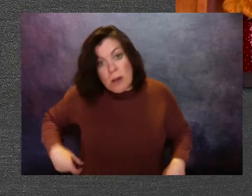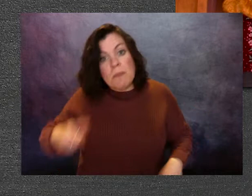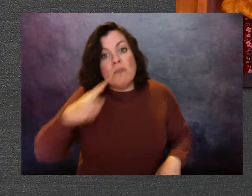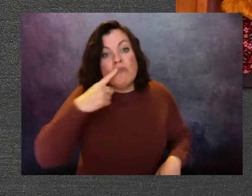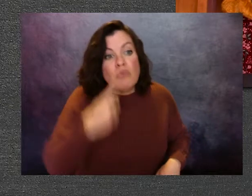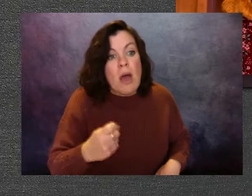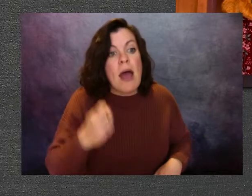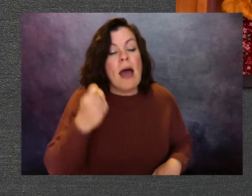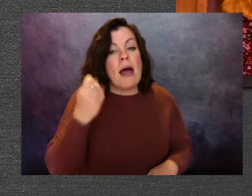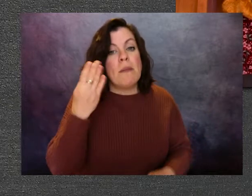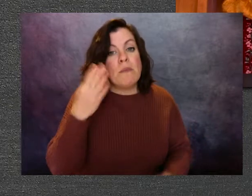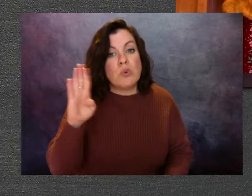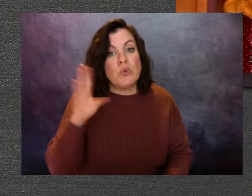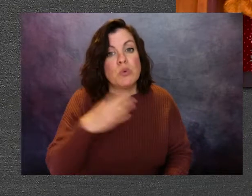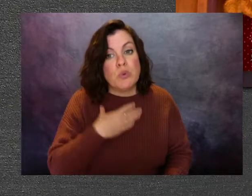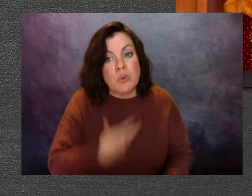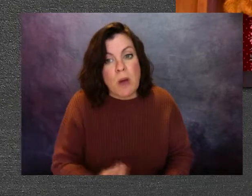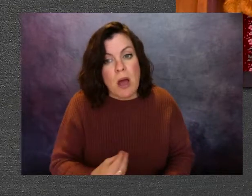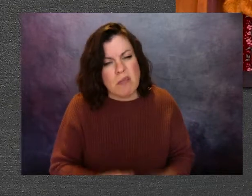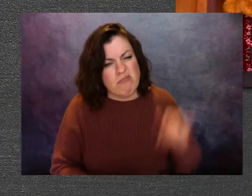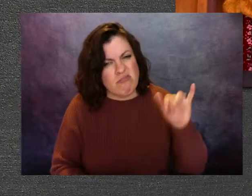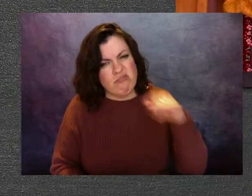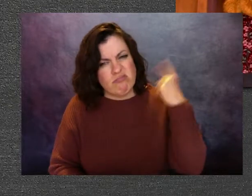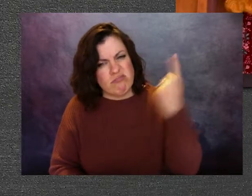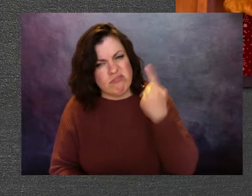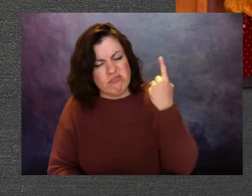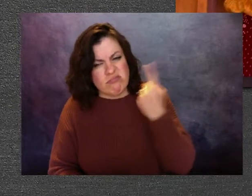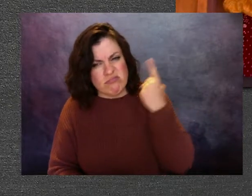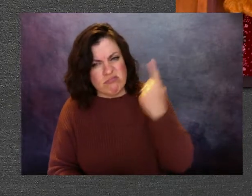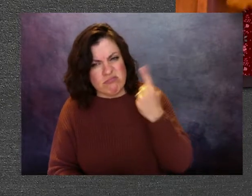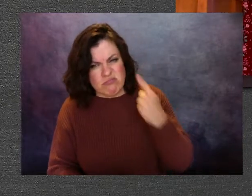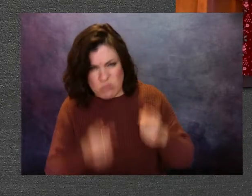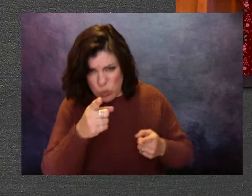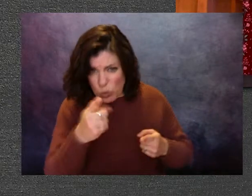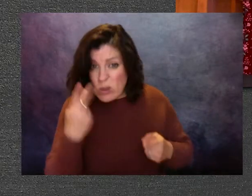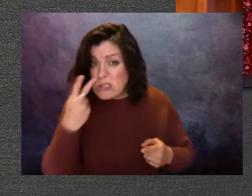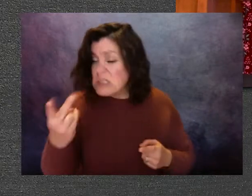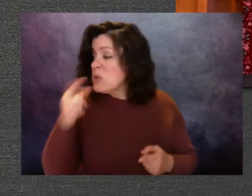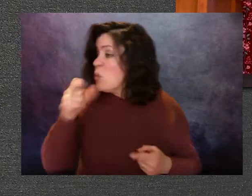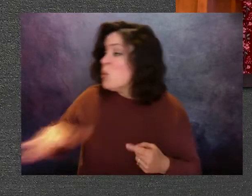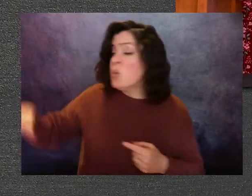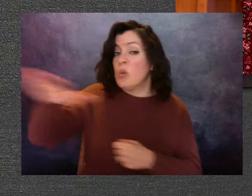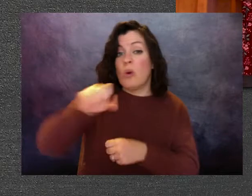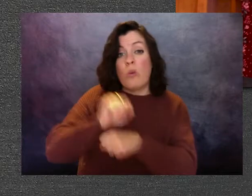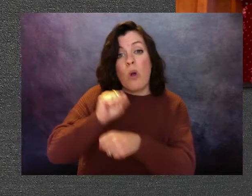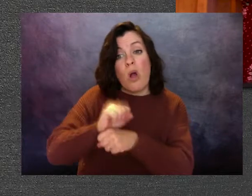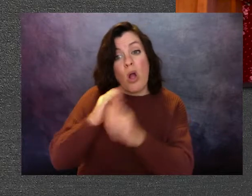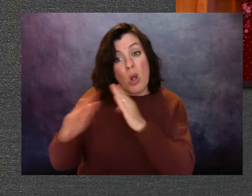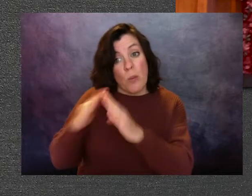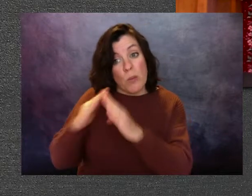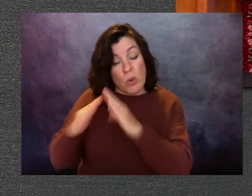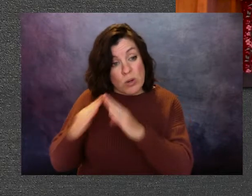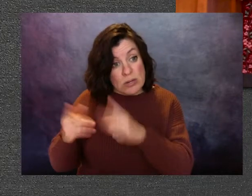Have you seen anybody in your community that might wear these clothes? Have you Candy, have you seen You have!